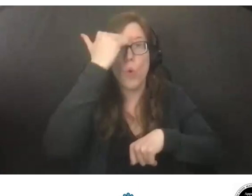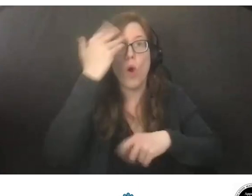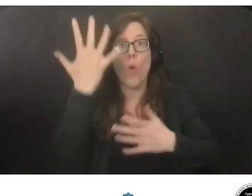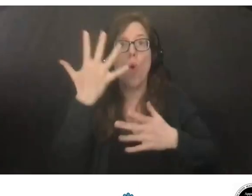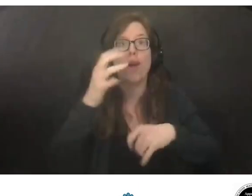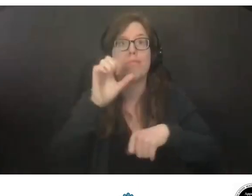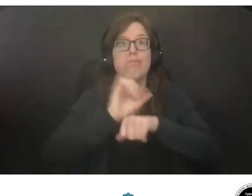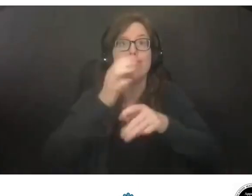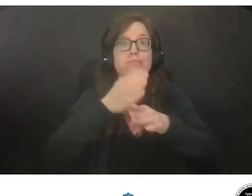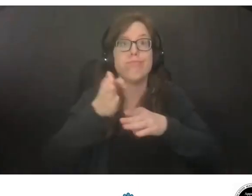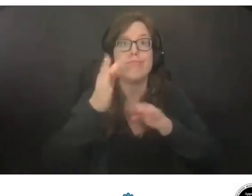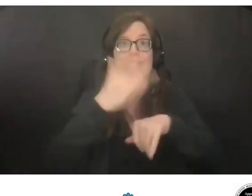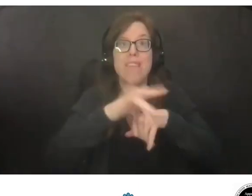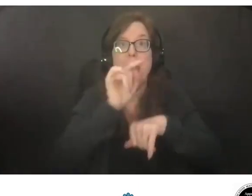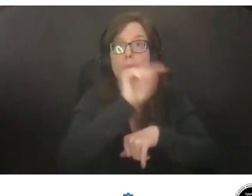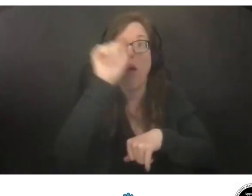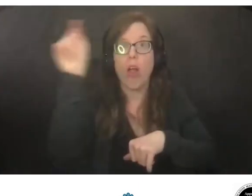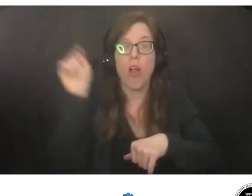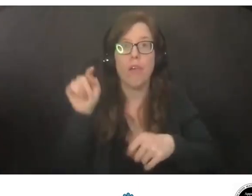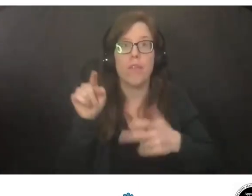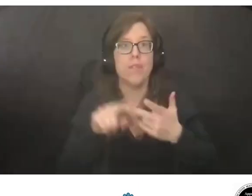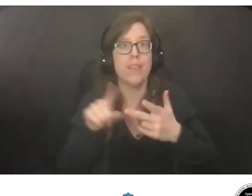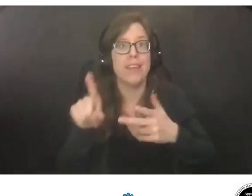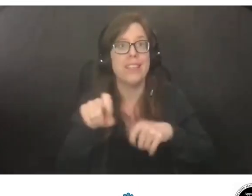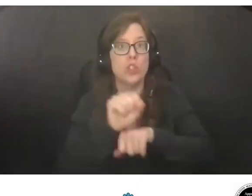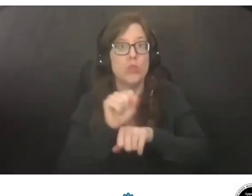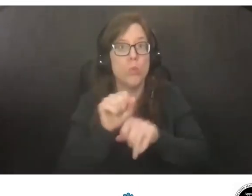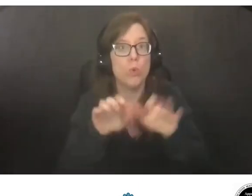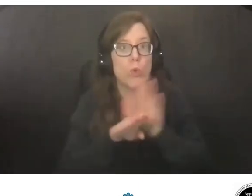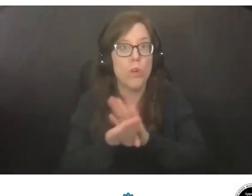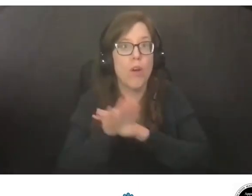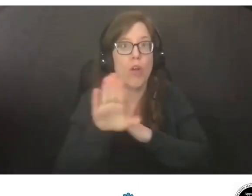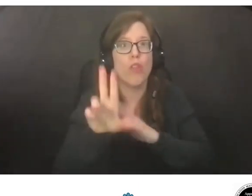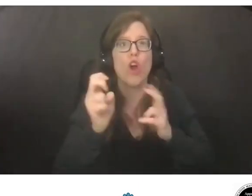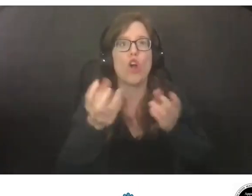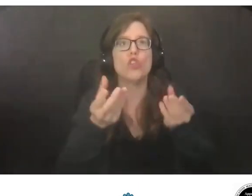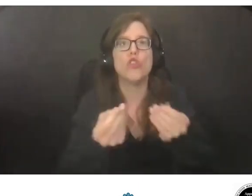jobs exist? Do they need support in developing their soft skills?